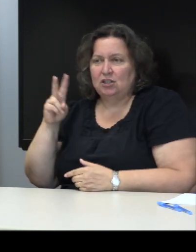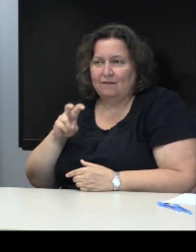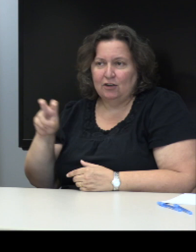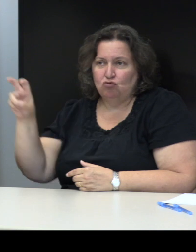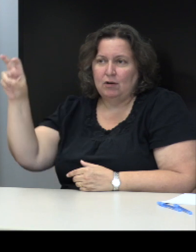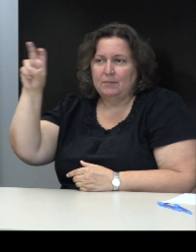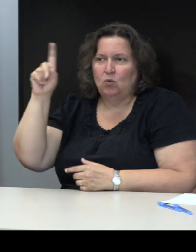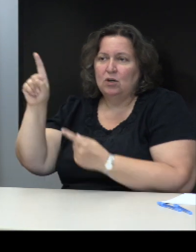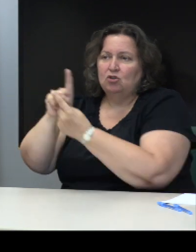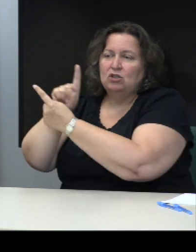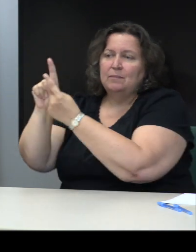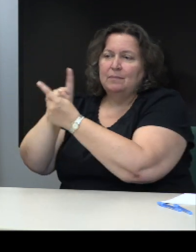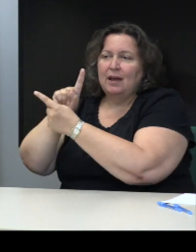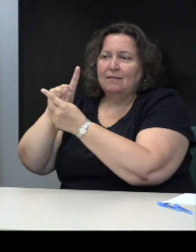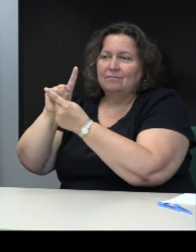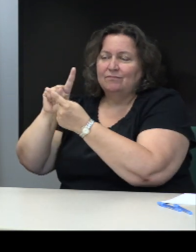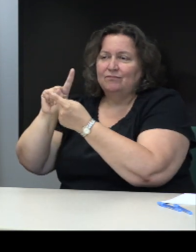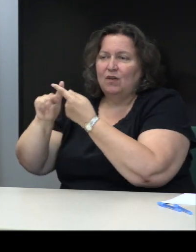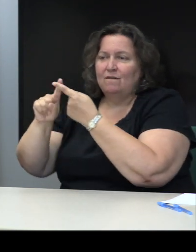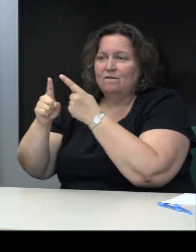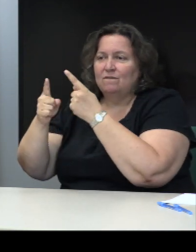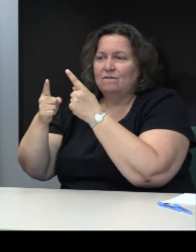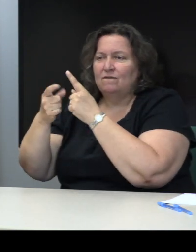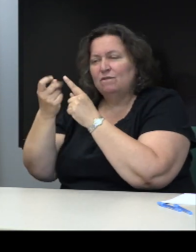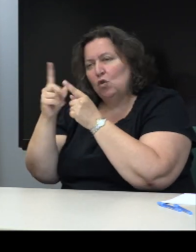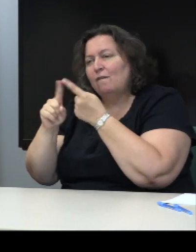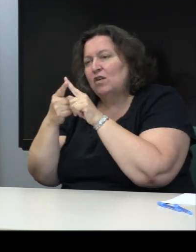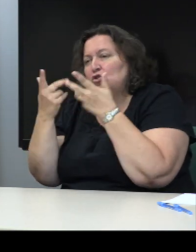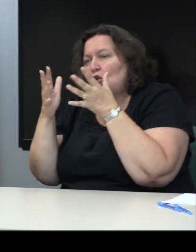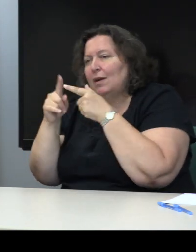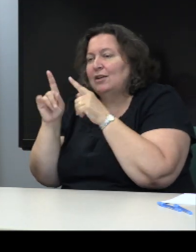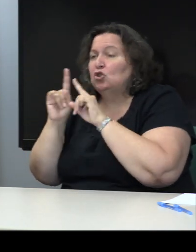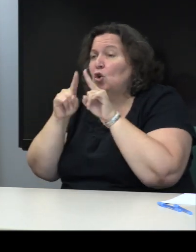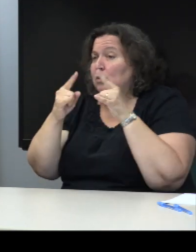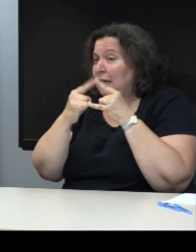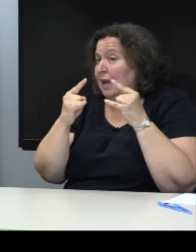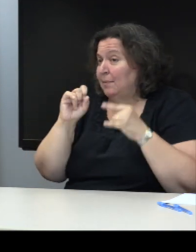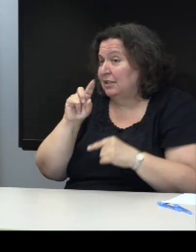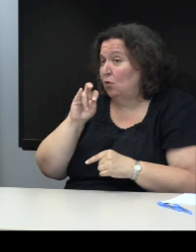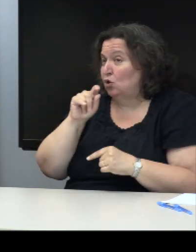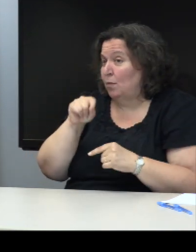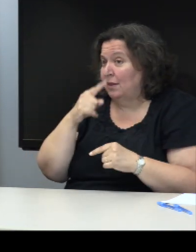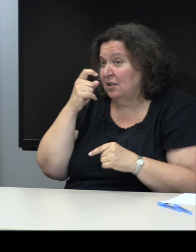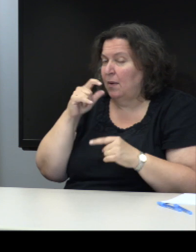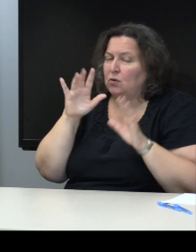where she has met a few friends already and attending Camp Sertoma this summer was a wonderful experience for her.